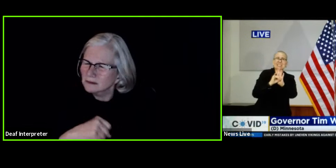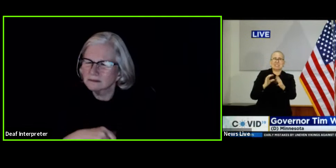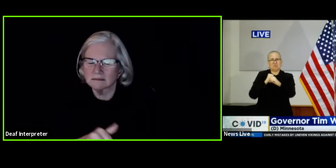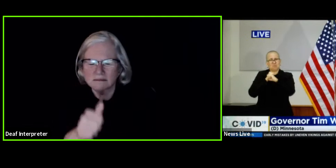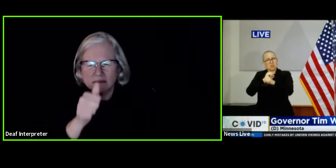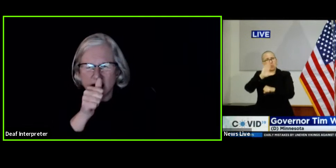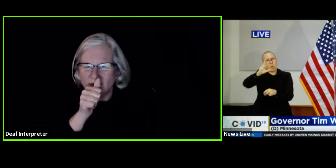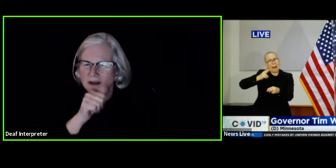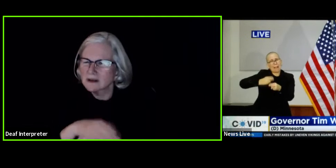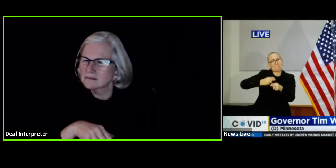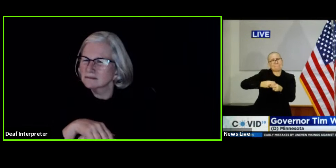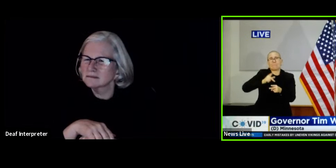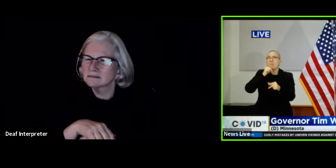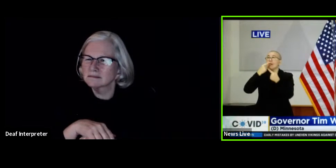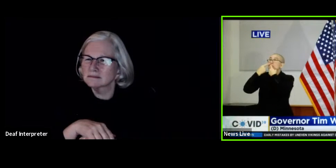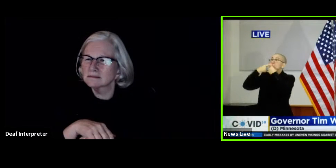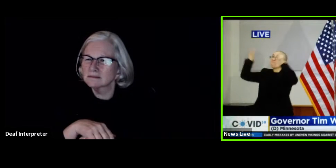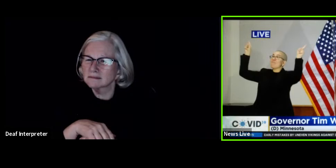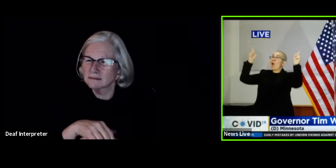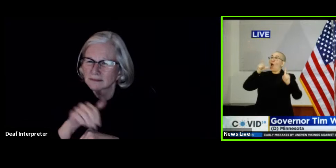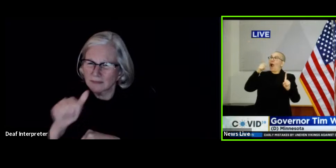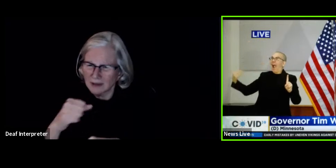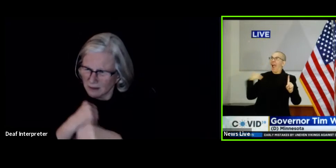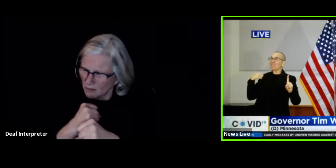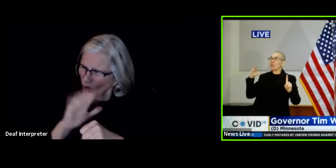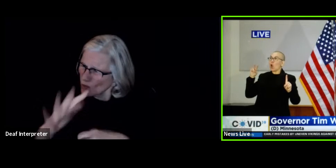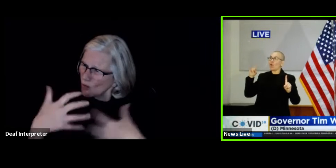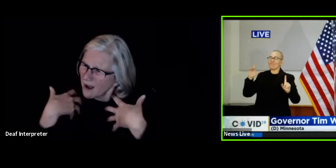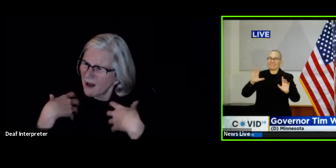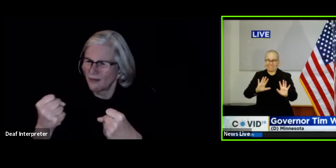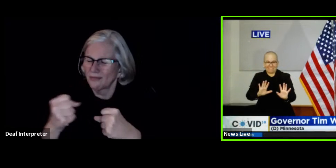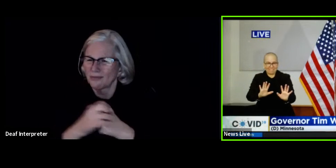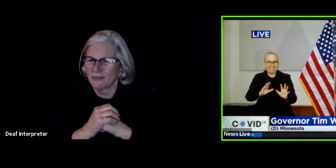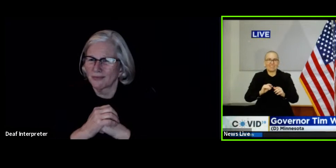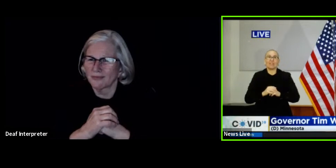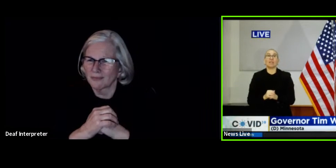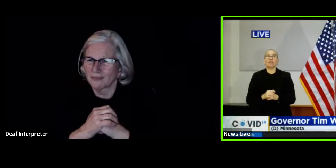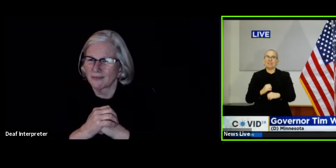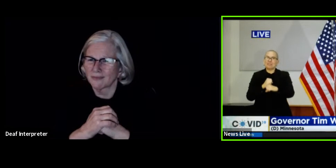YOUR HEALTH. SO WITH THAT, I'LL TAKE SOME QUESTIONS FROM OUR POOLED REPORTERS.